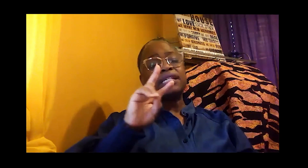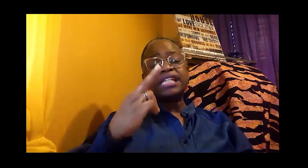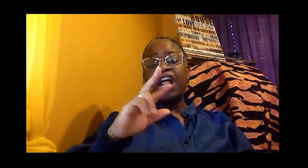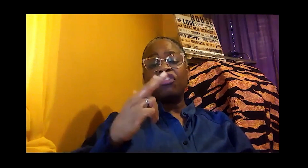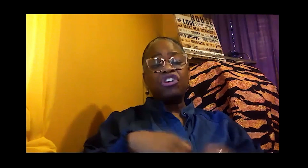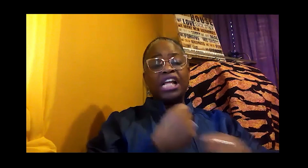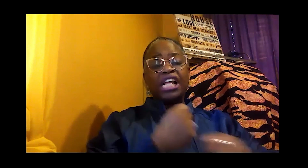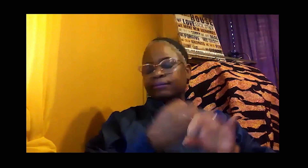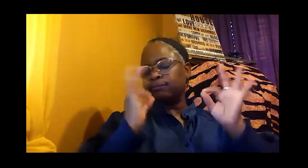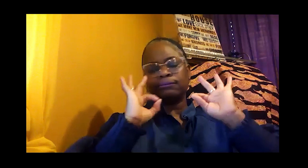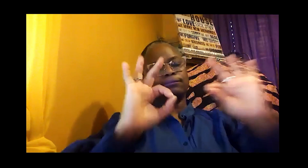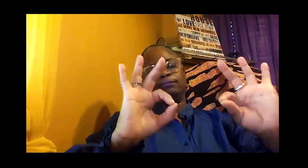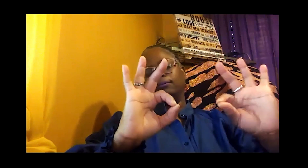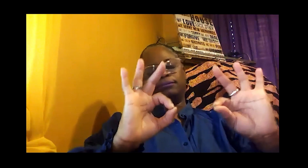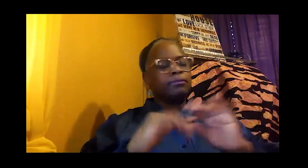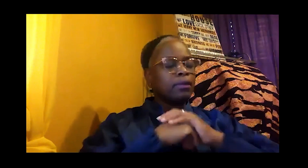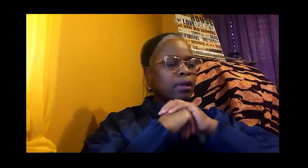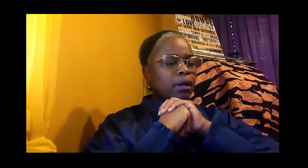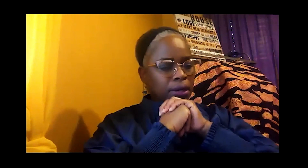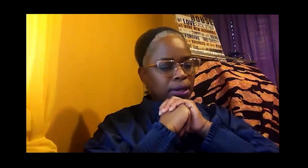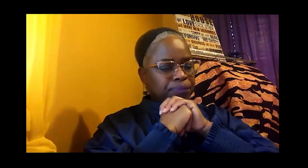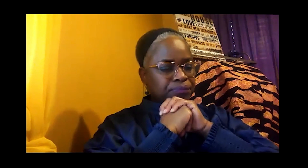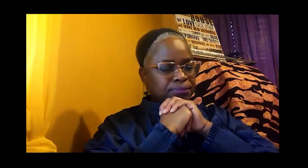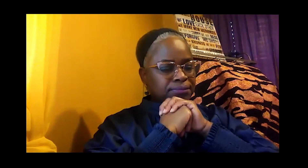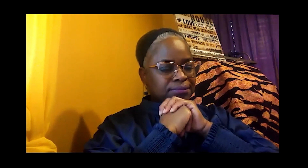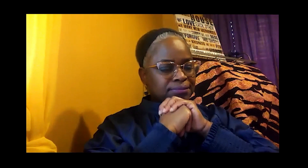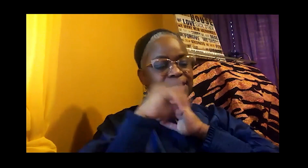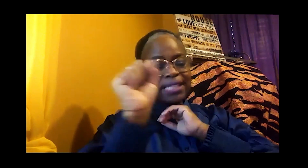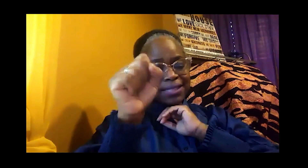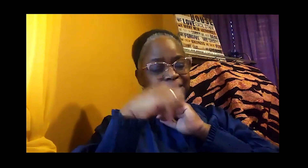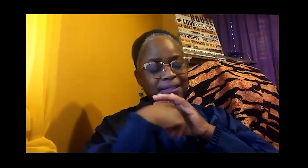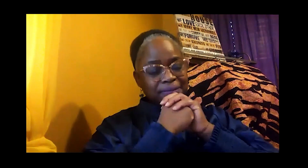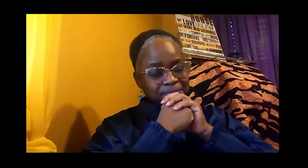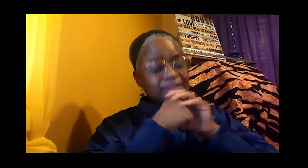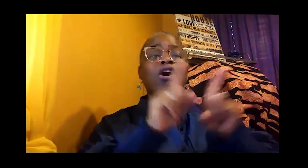The first year at the State University of New York was extremely frustrating, but by the second and